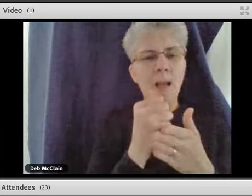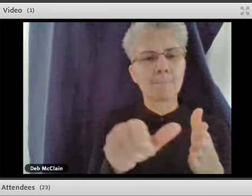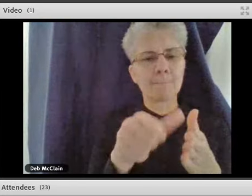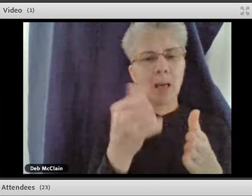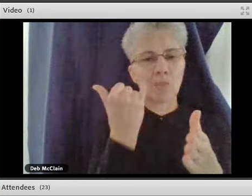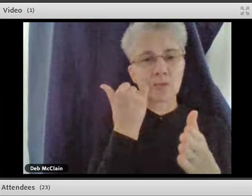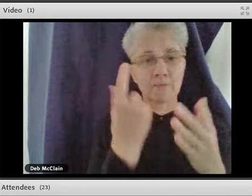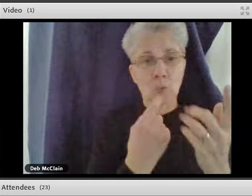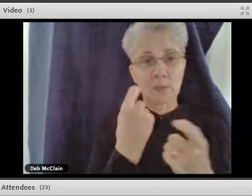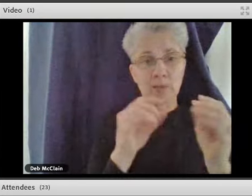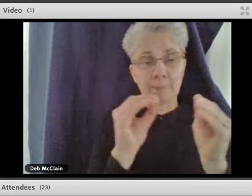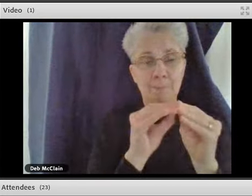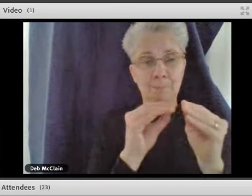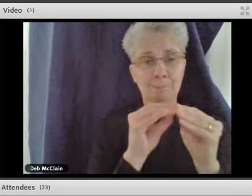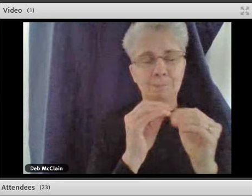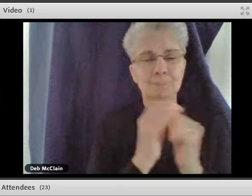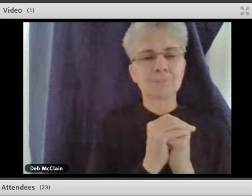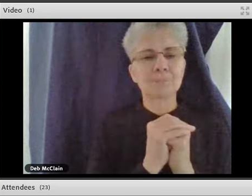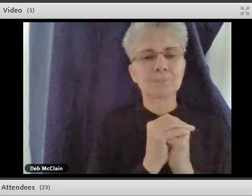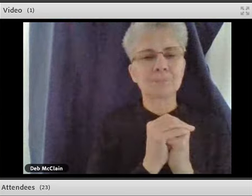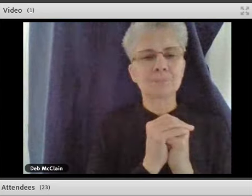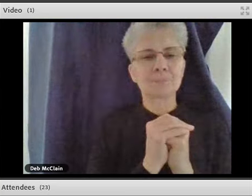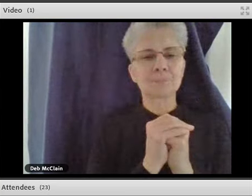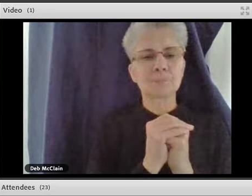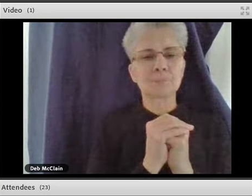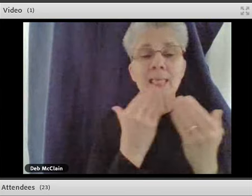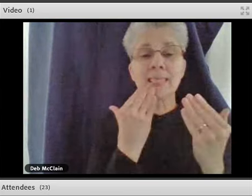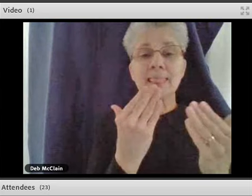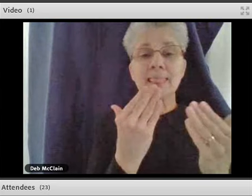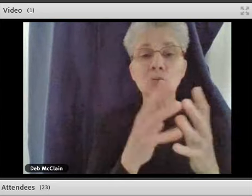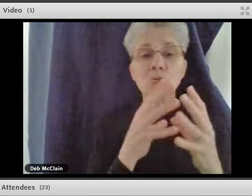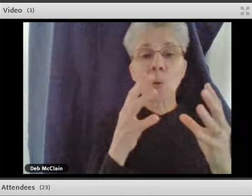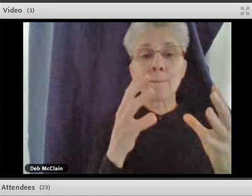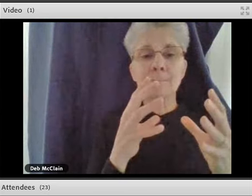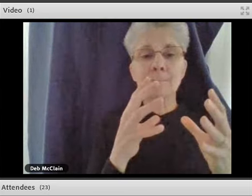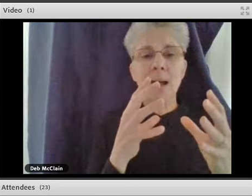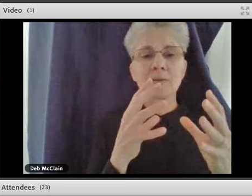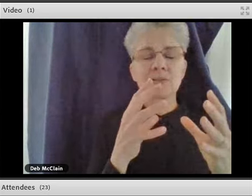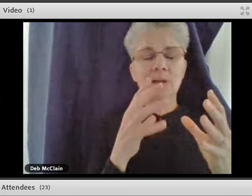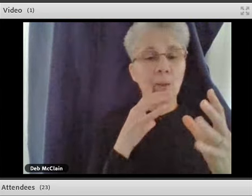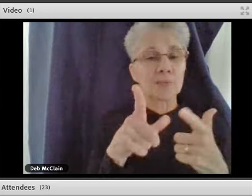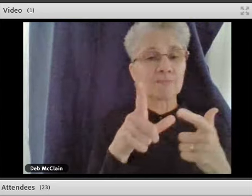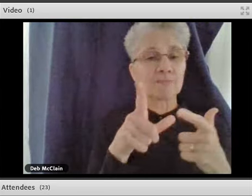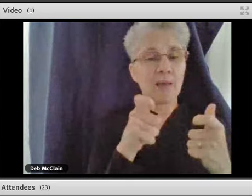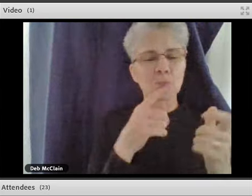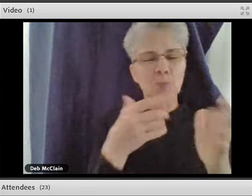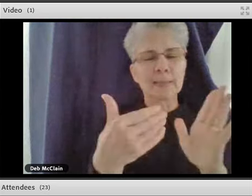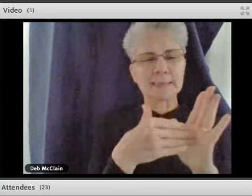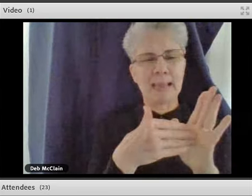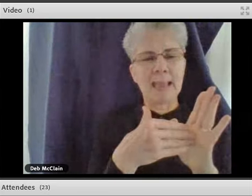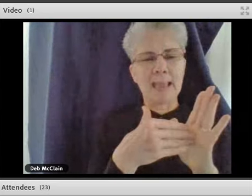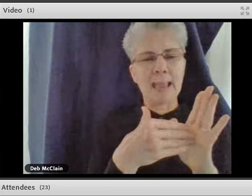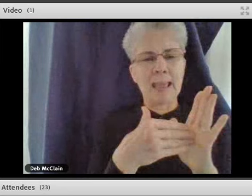This is something I'm passionate about, and it just increases my knowledge to help other people, if you have a question. Thank you guys so much.